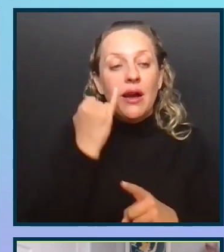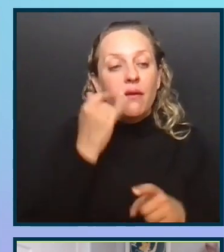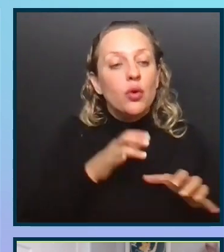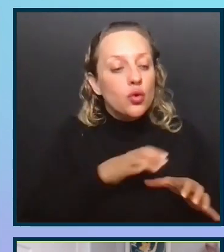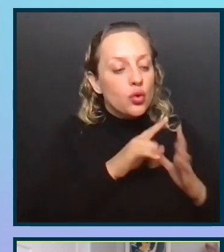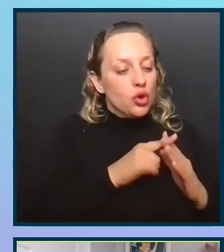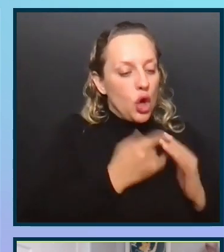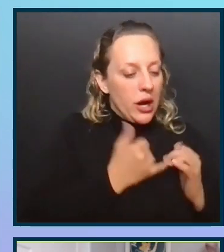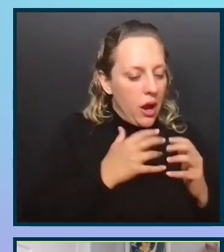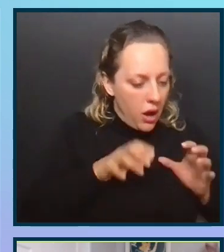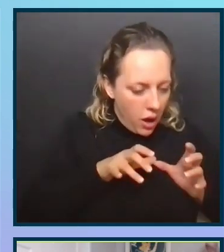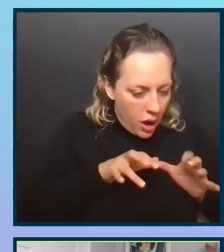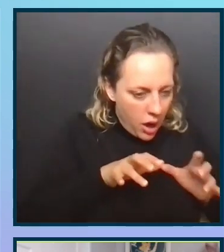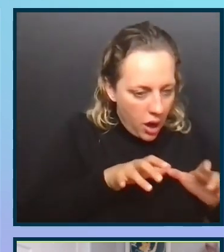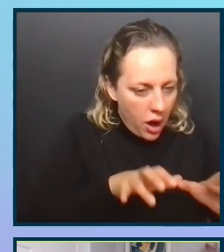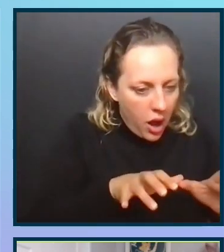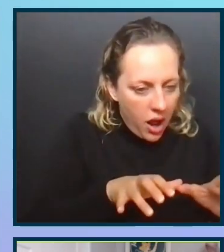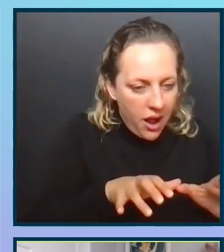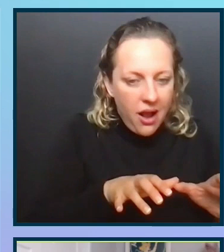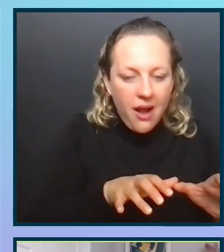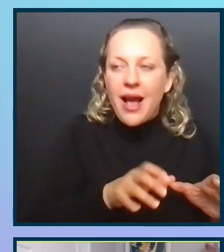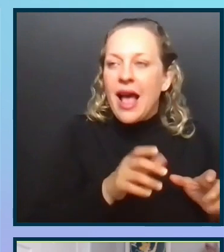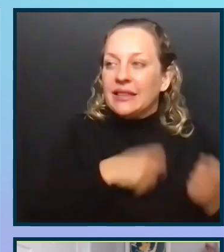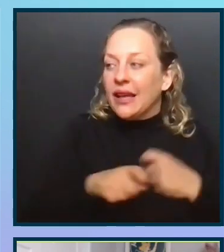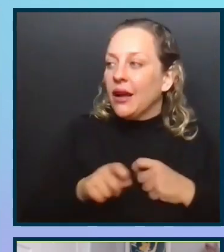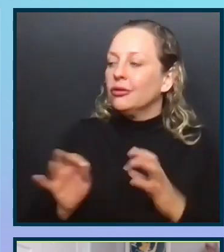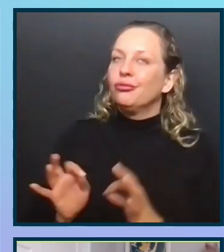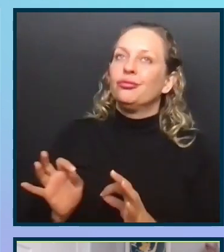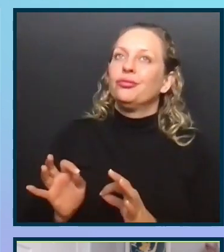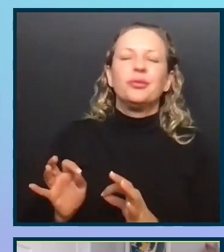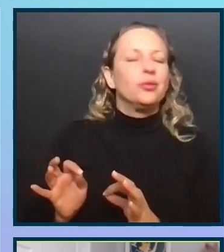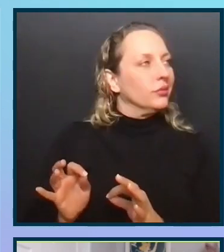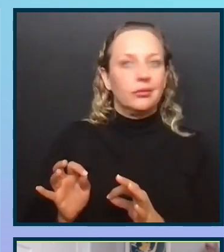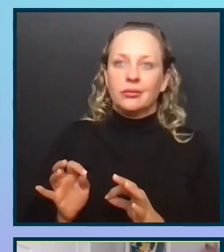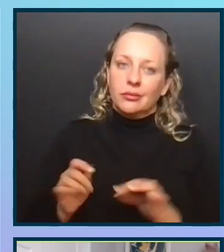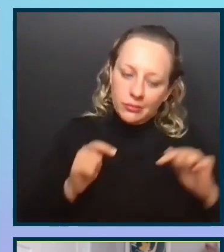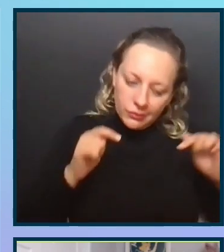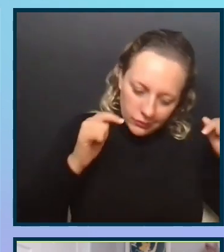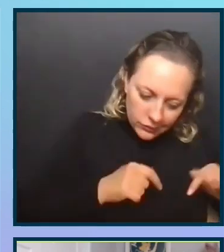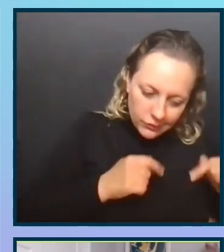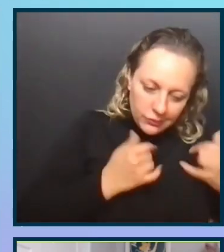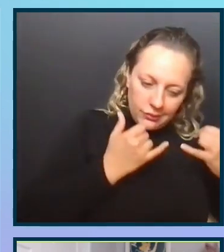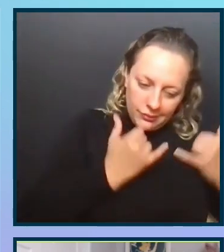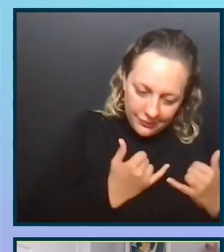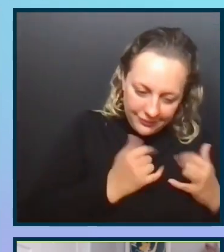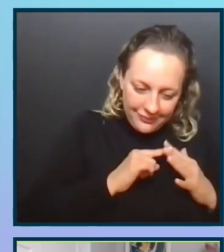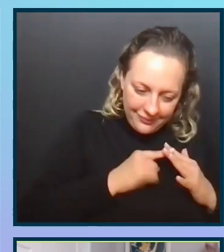And so, know that the time to start doing and practicing these things is always gonna be now.